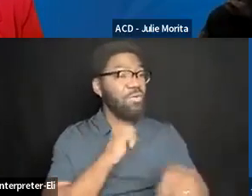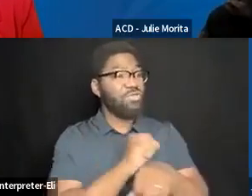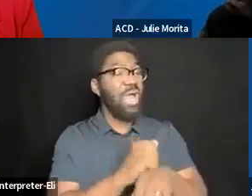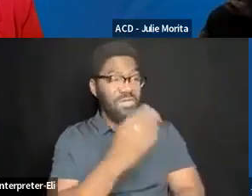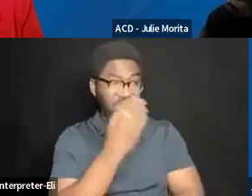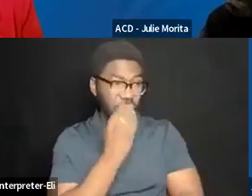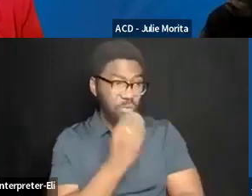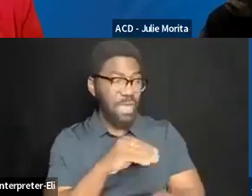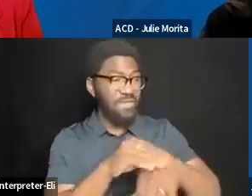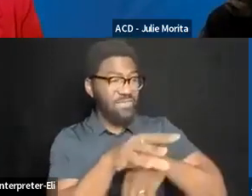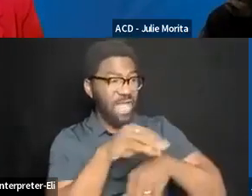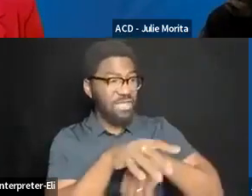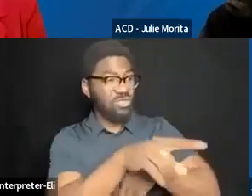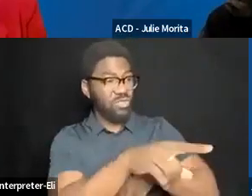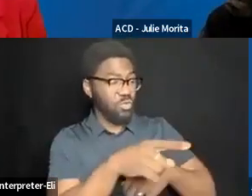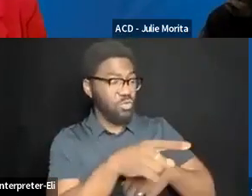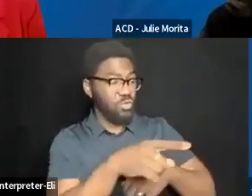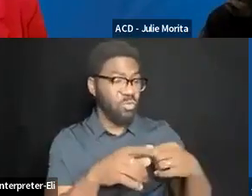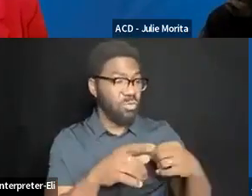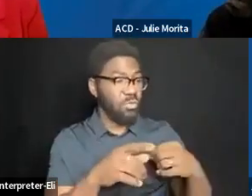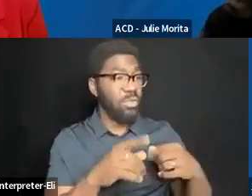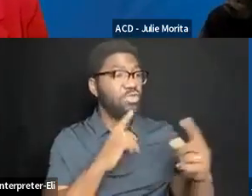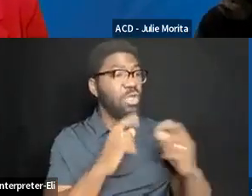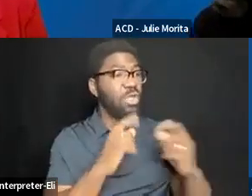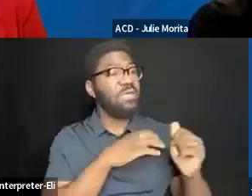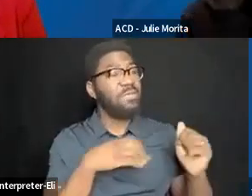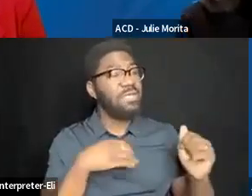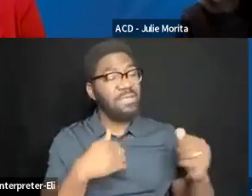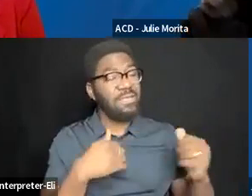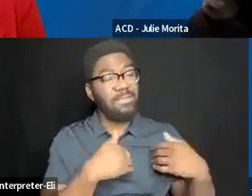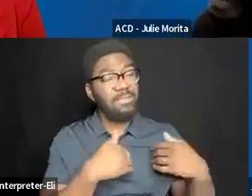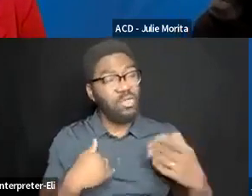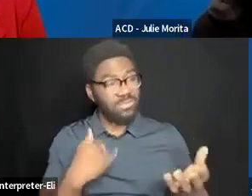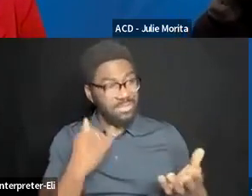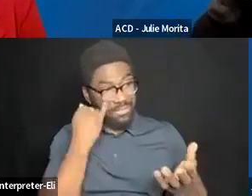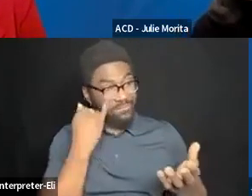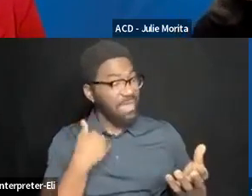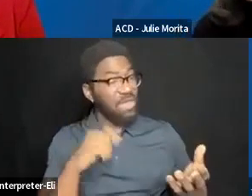if there is work that we can help with in educating others